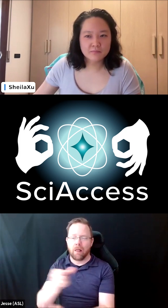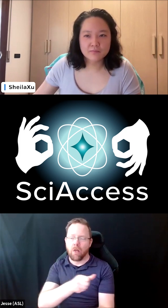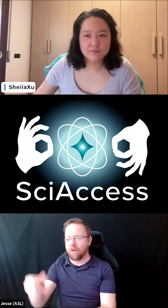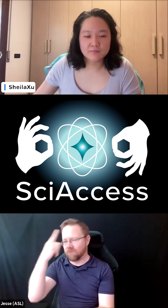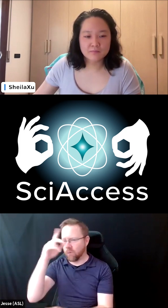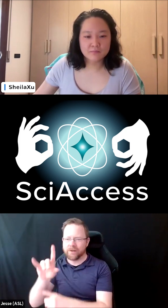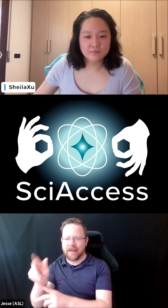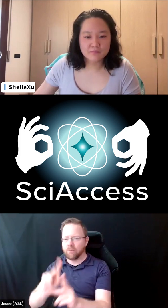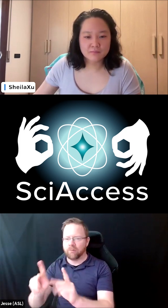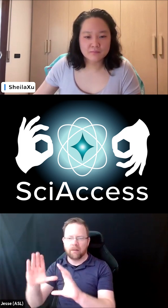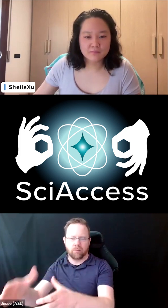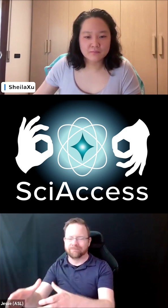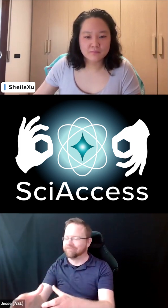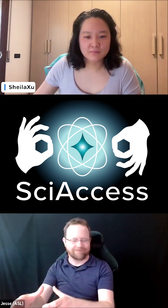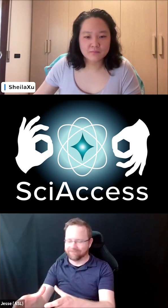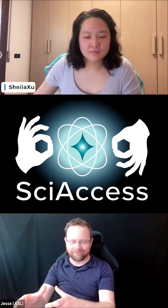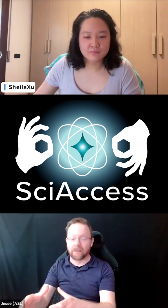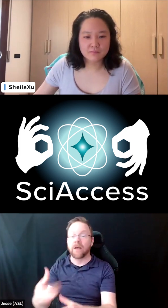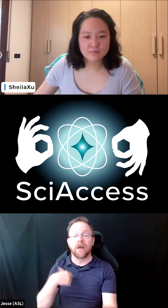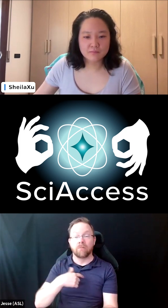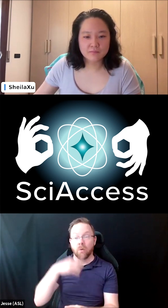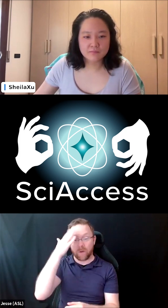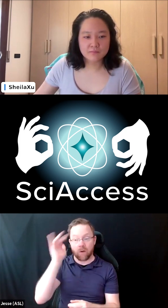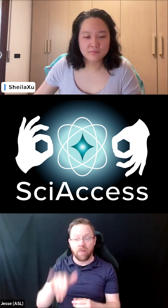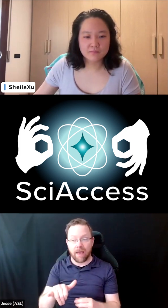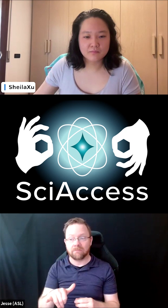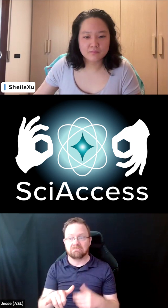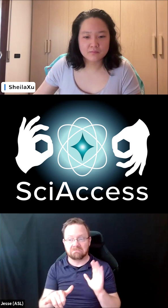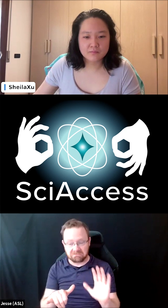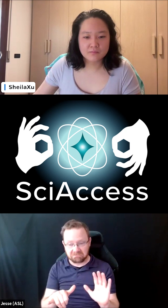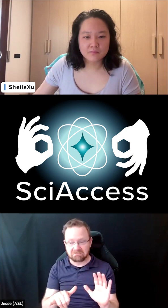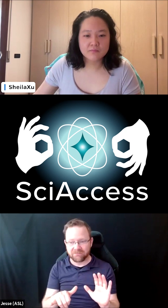increasingly, but we know that for example in Poland it's